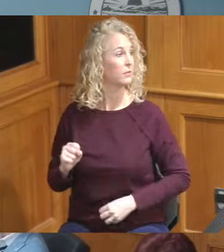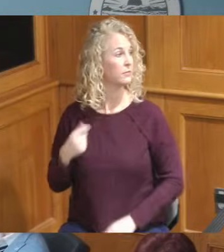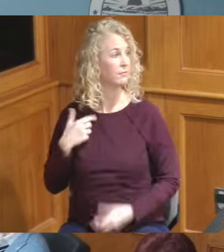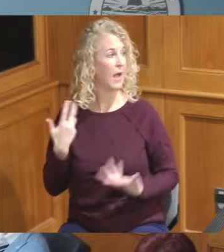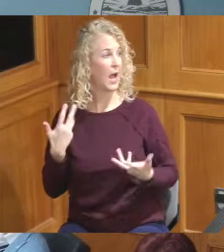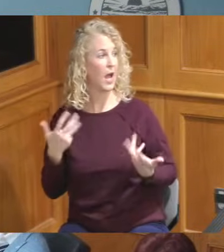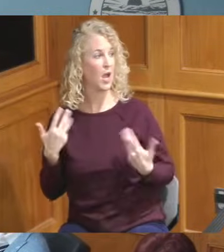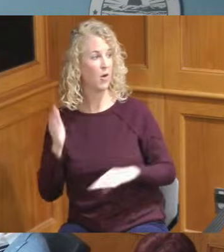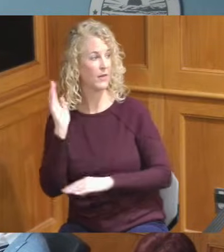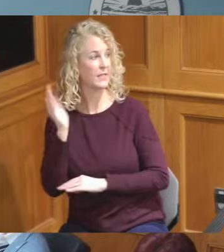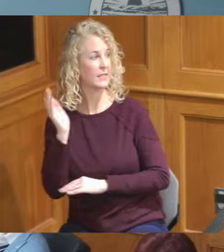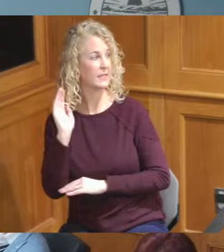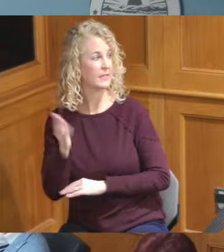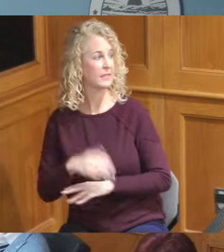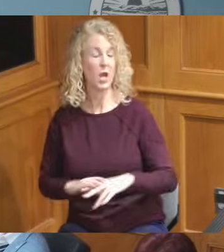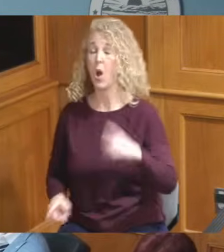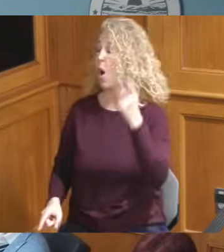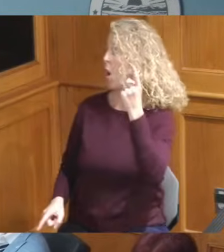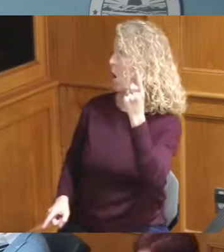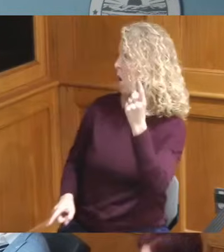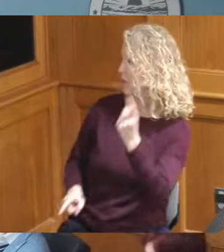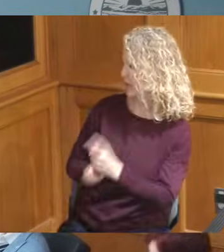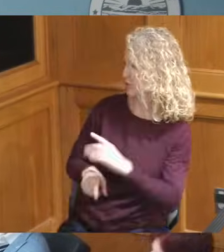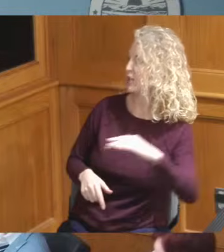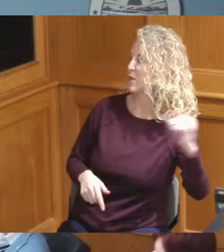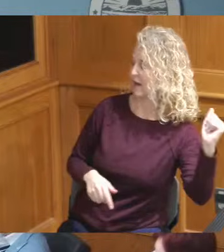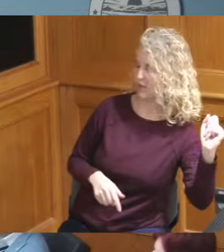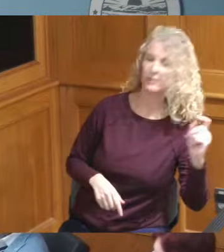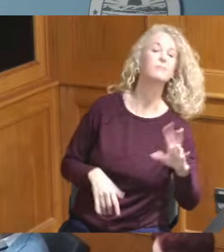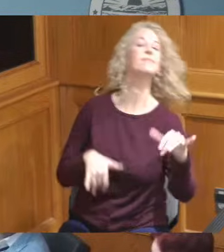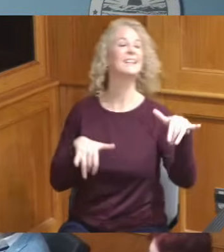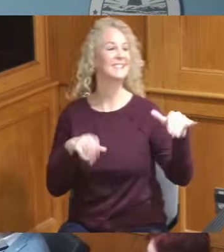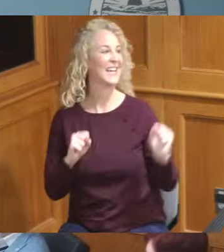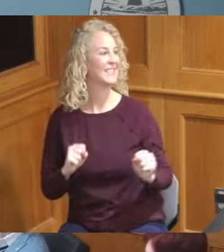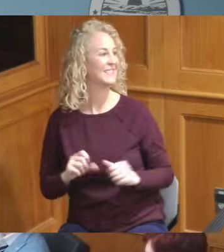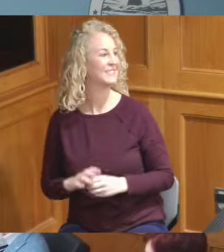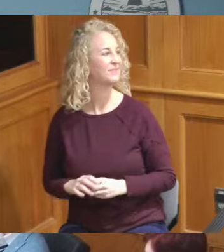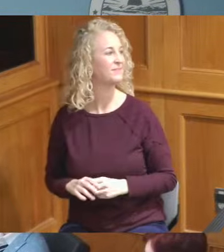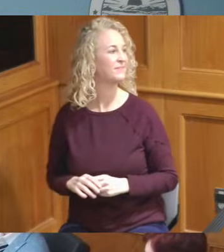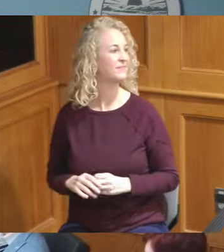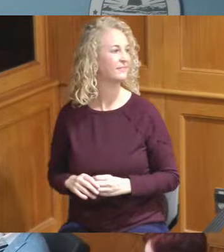Commissioner. Oh yeah, cuz she left out. Okay. All righty. Thank you. You want me to go again? No,